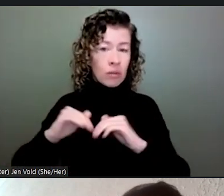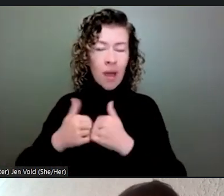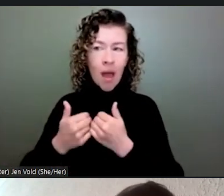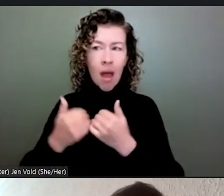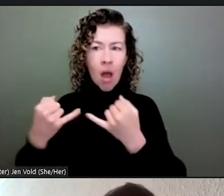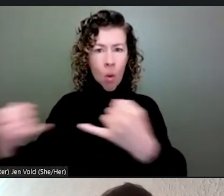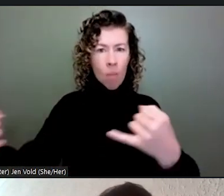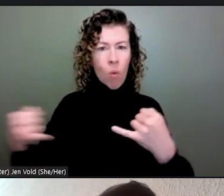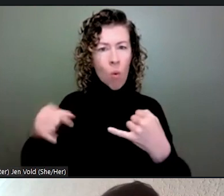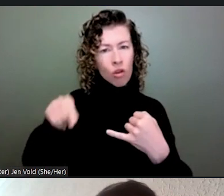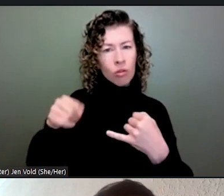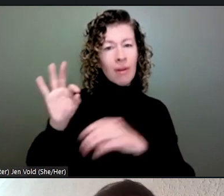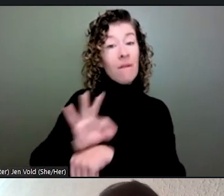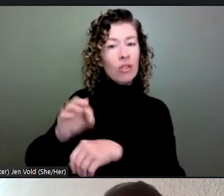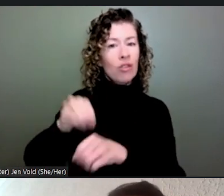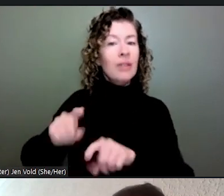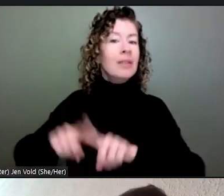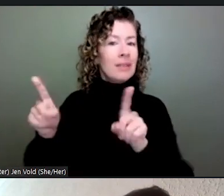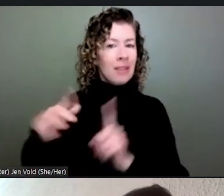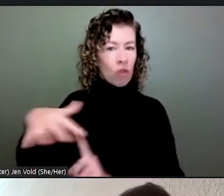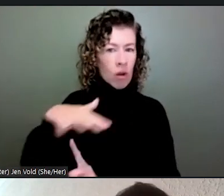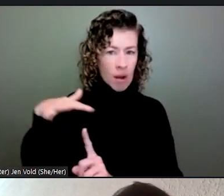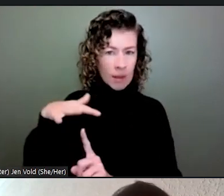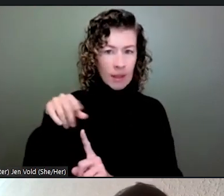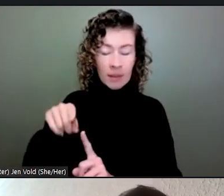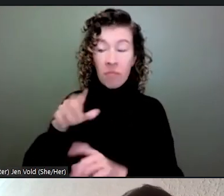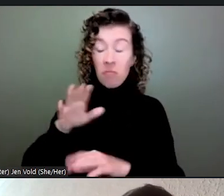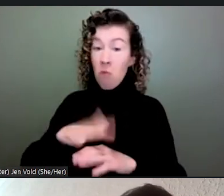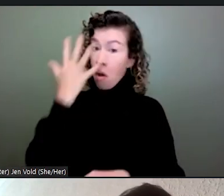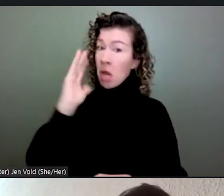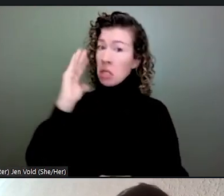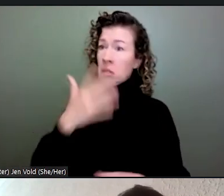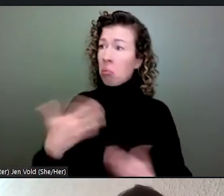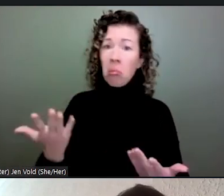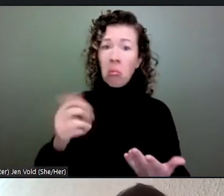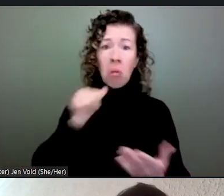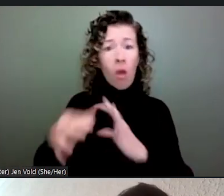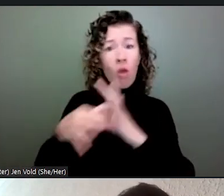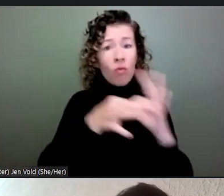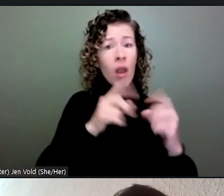function in another context, which on the face of it, doesn't look like it's related to citizenship in the traditional sense,